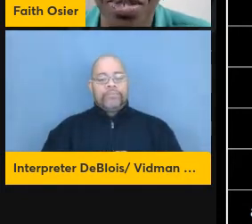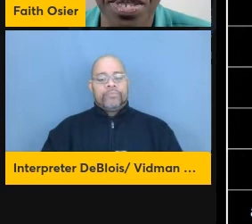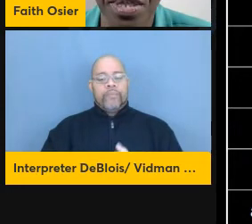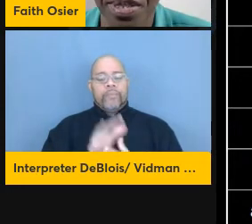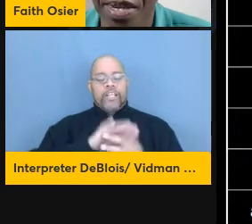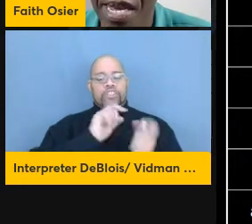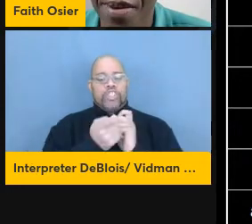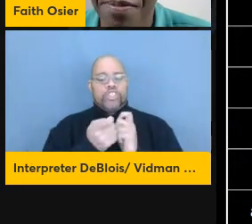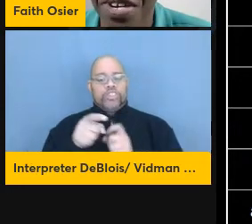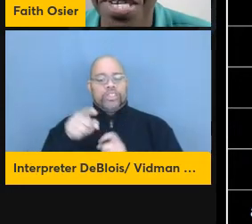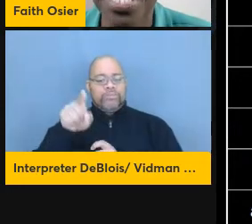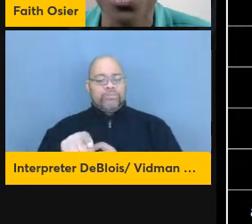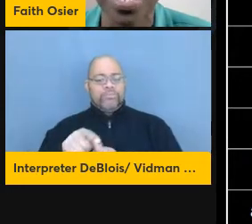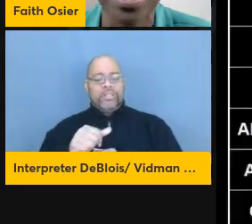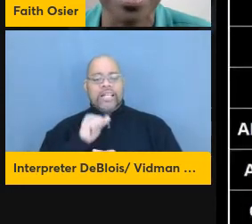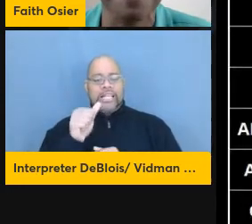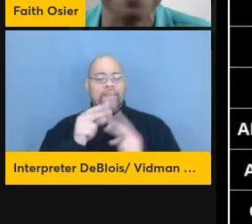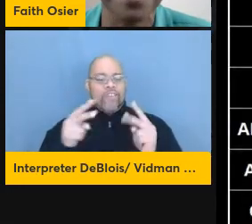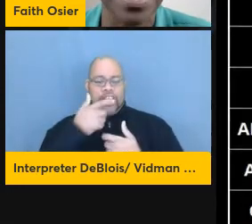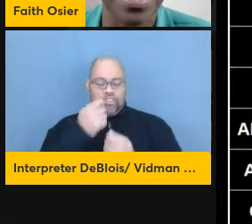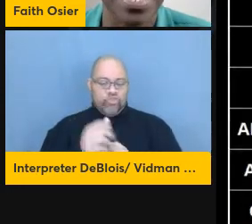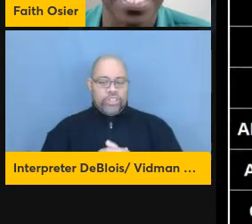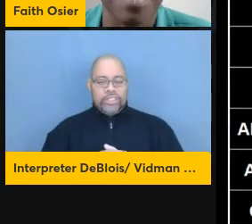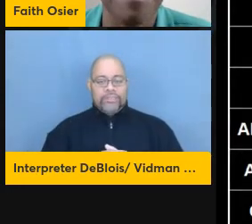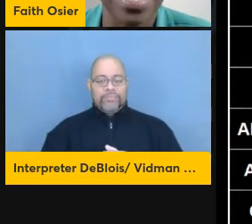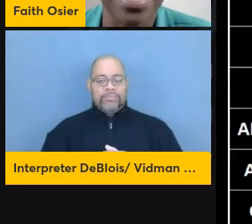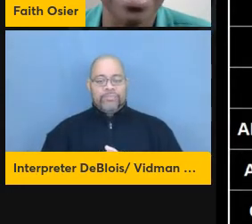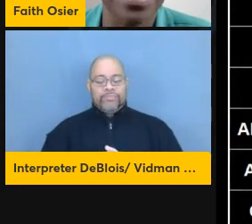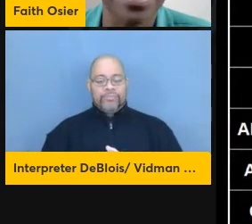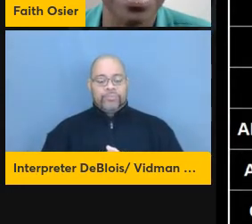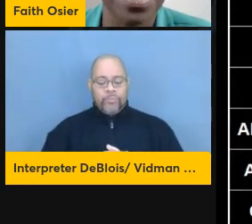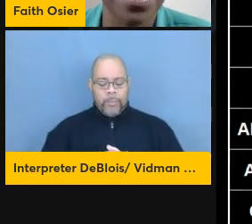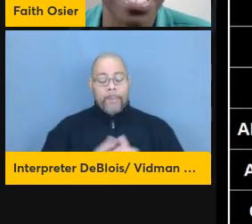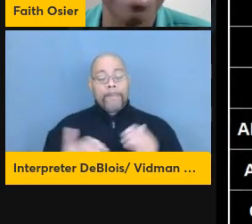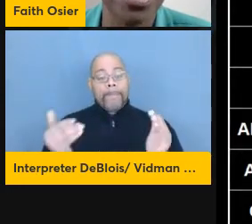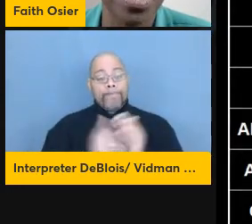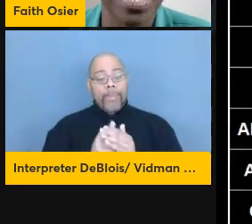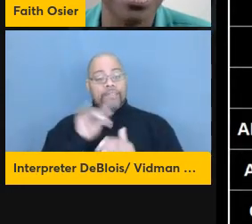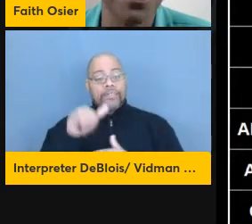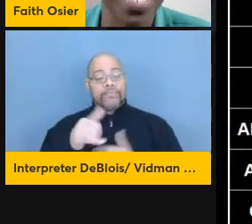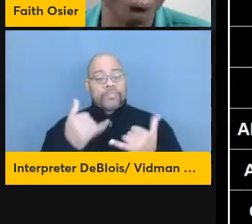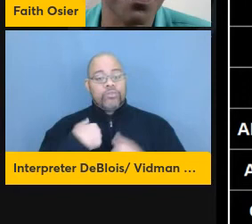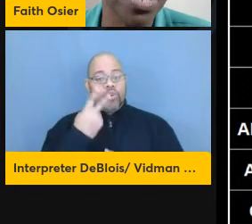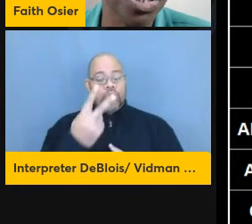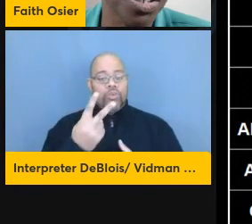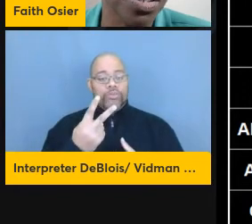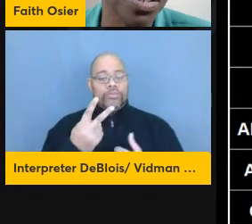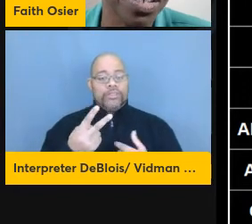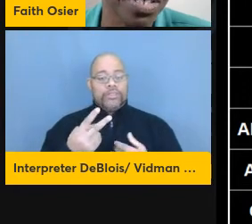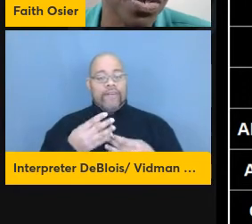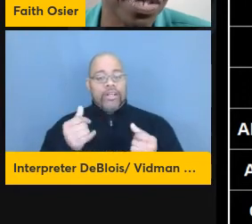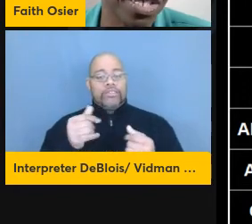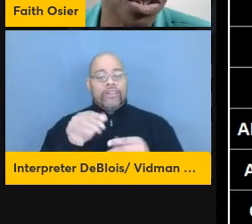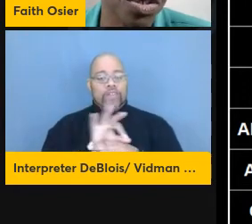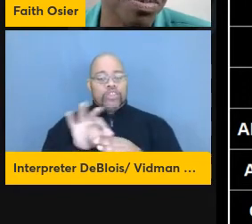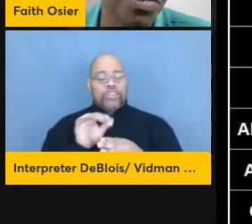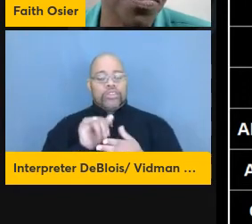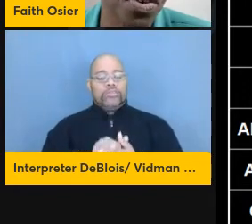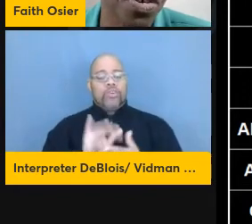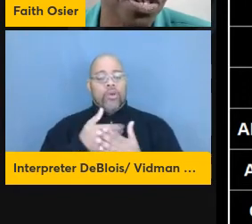were not very interesting. Again, here now I'm looking at the effector function. All the cartoons I showed you before